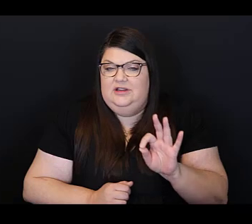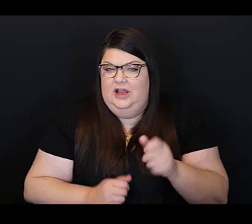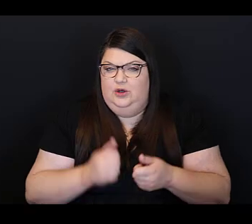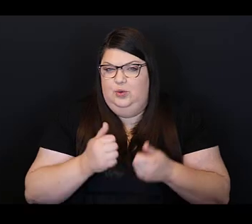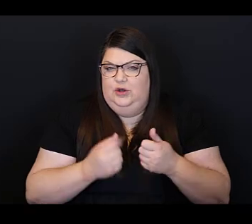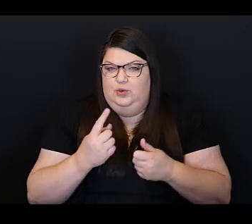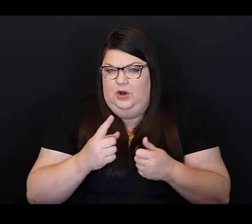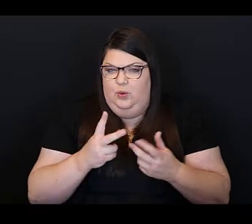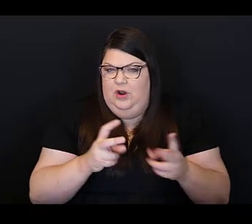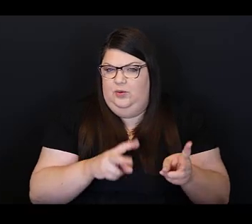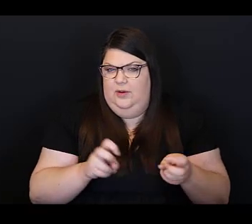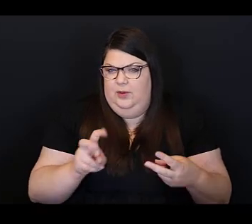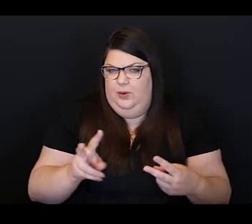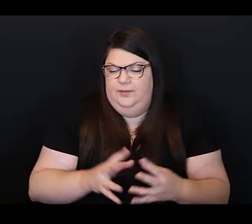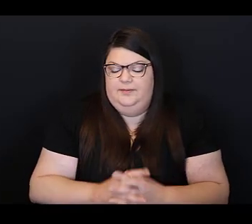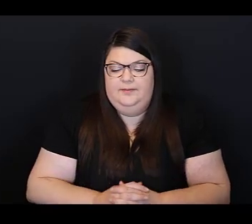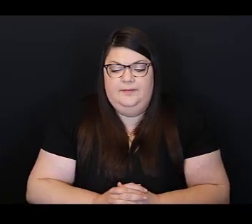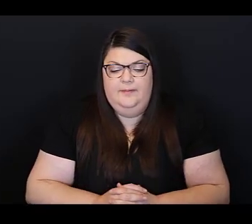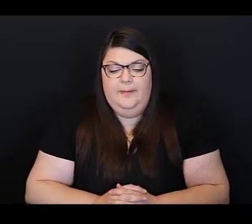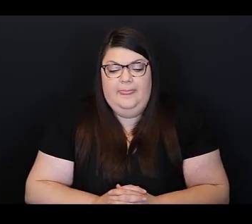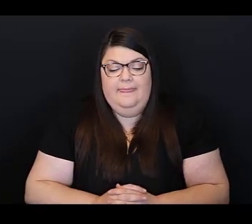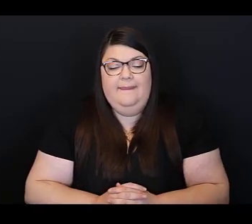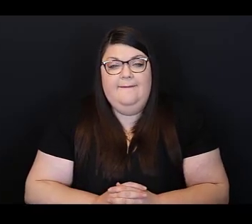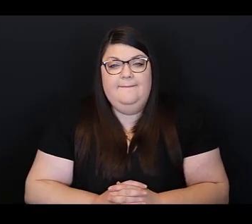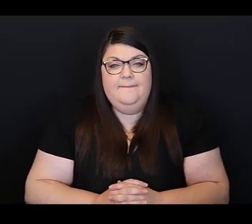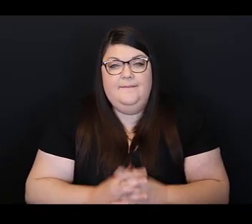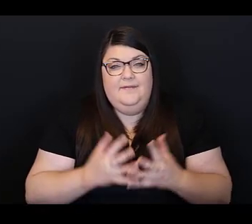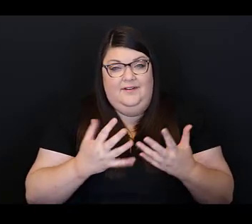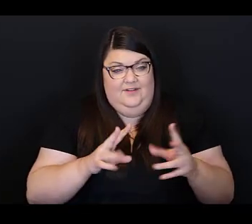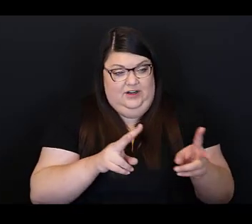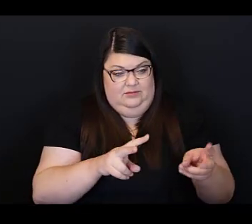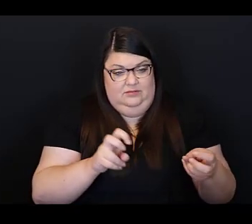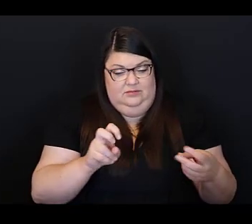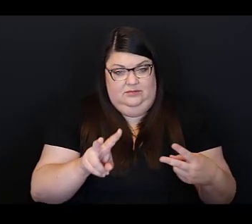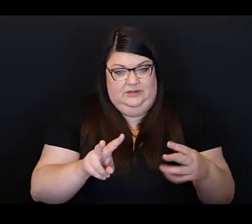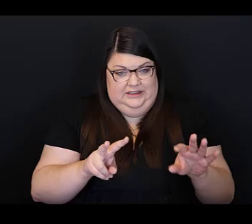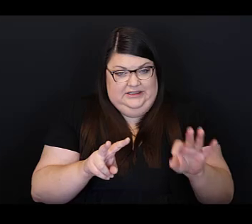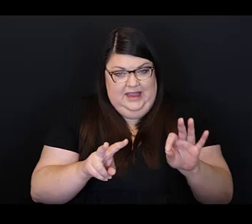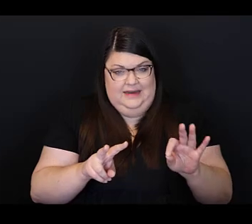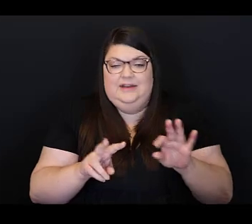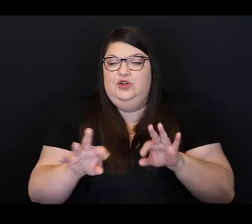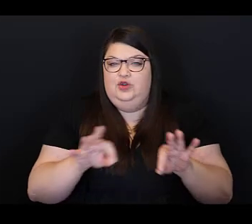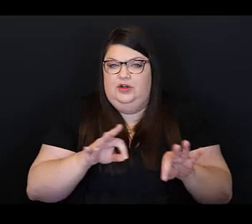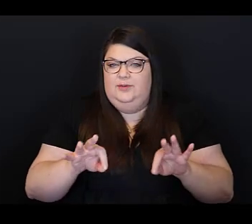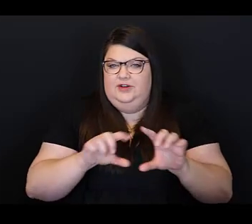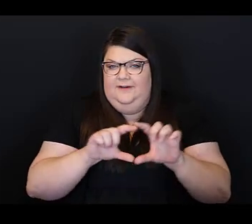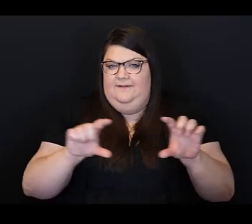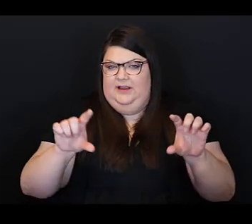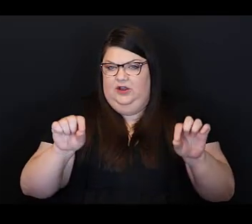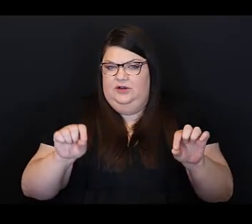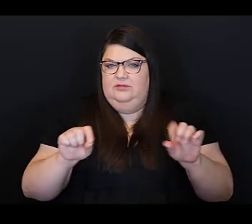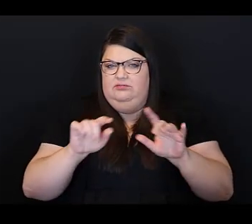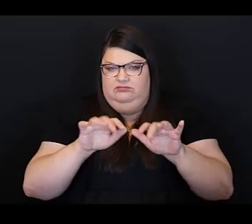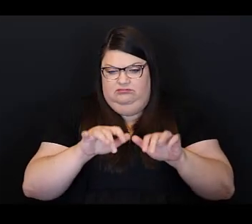document file you wish to upload. After selecting the file, a description field will appear. Enter a